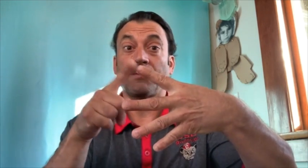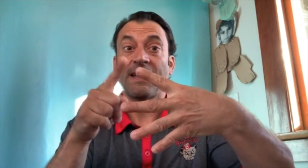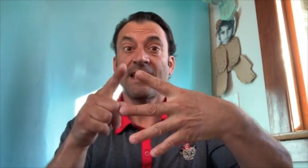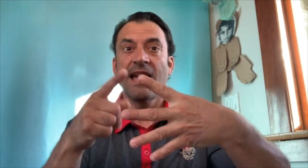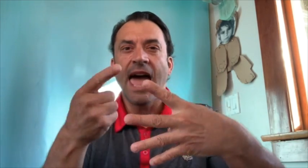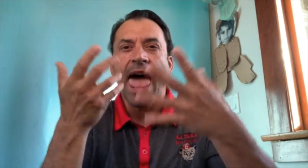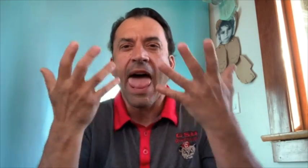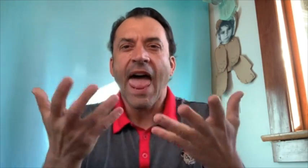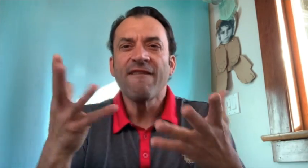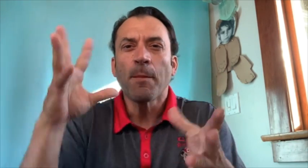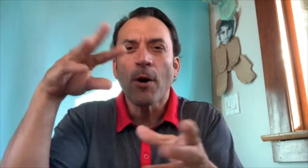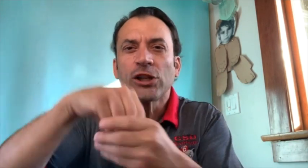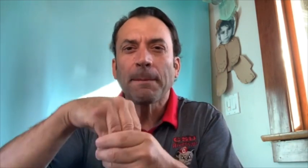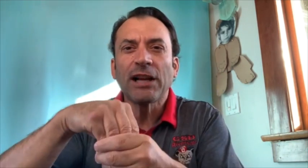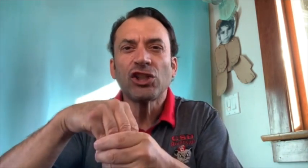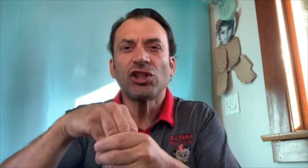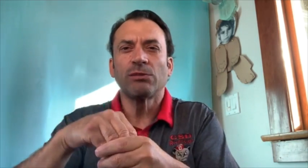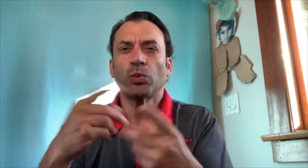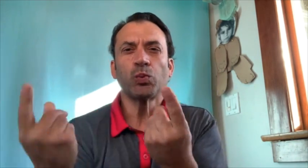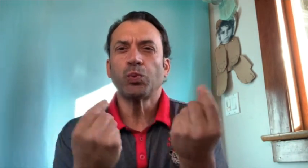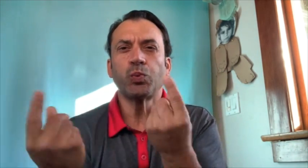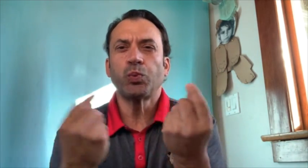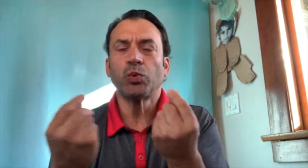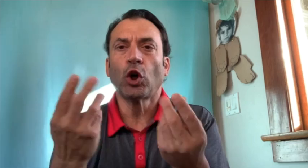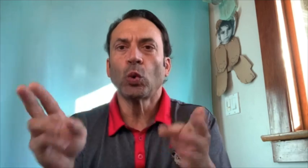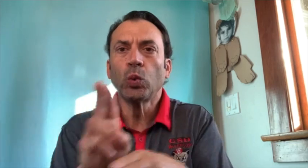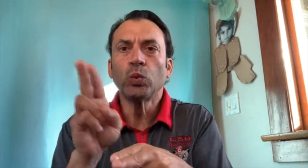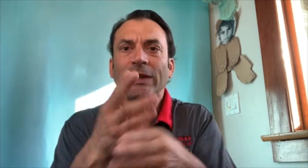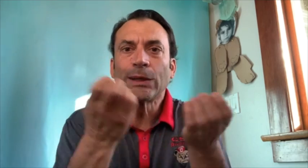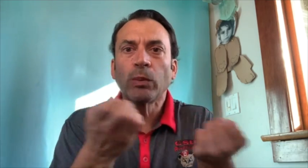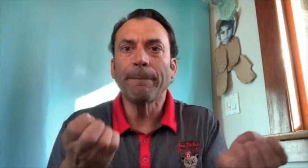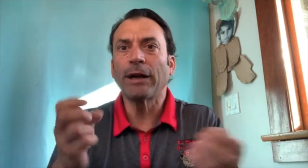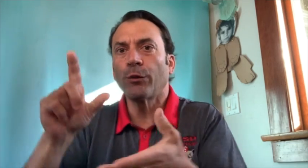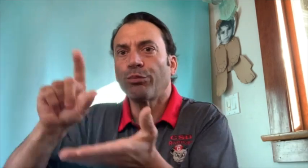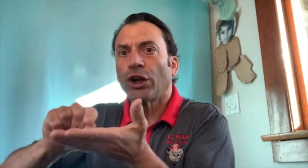four things. A student that heavily participates, they use